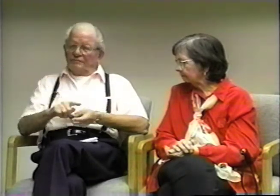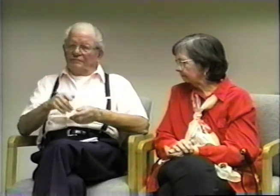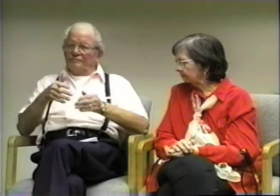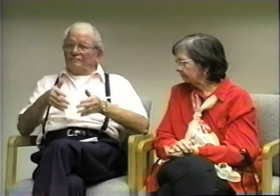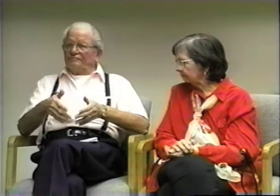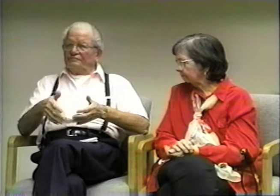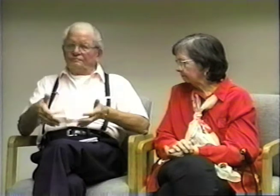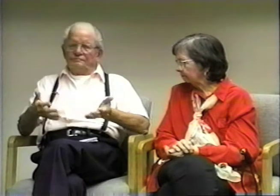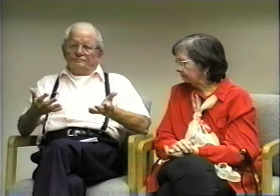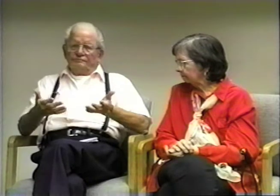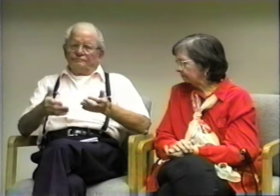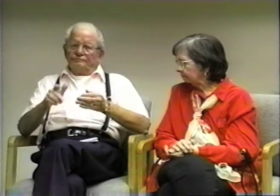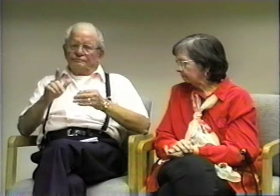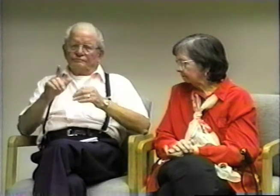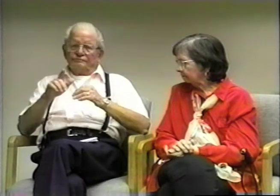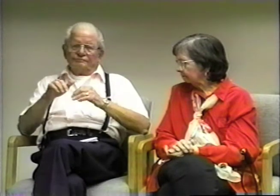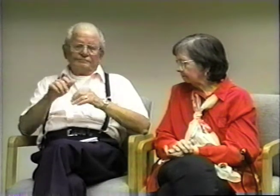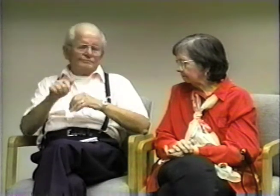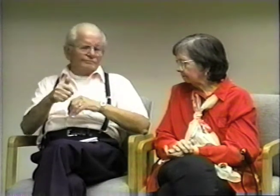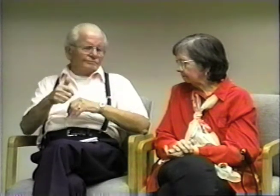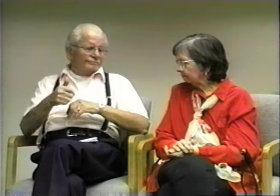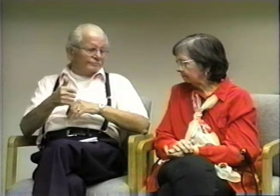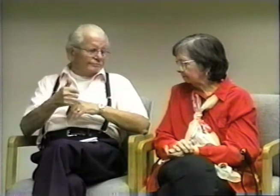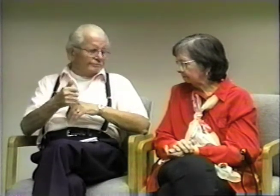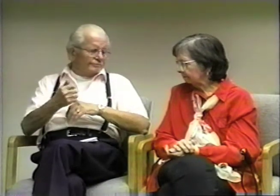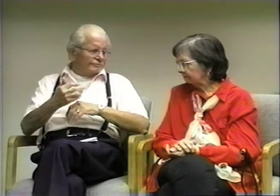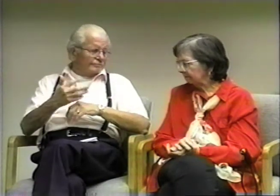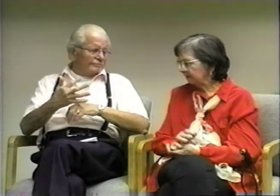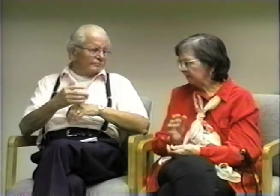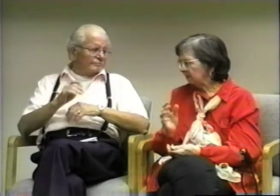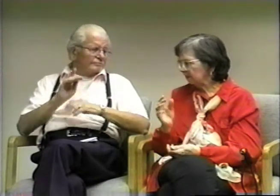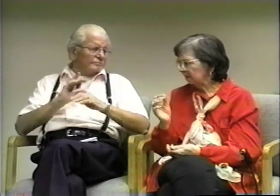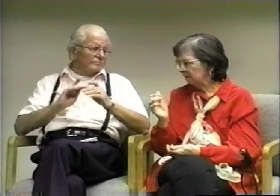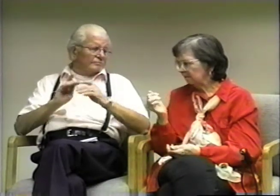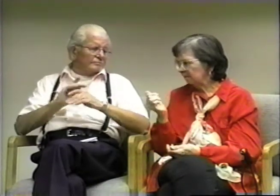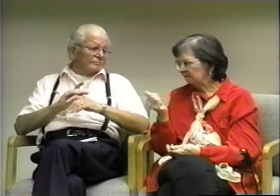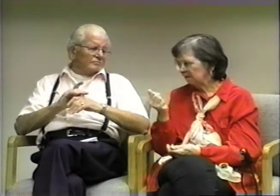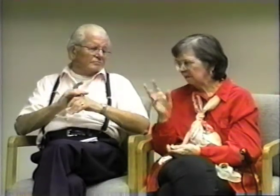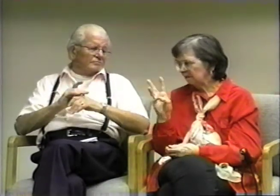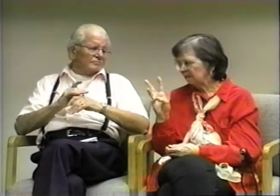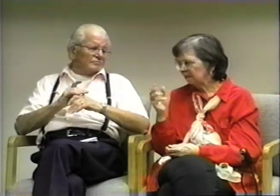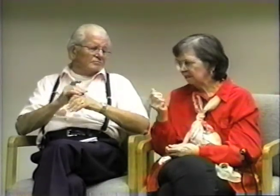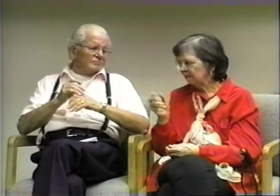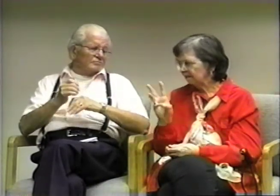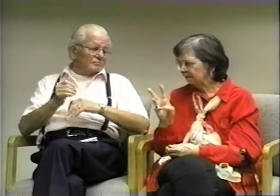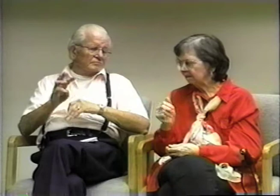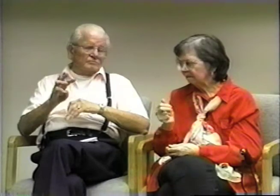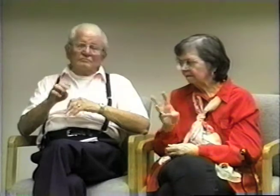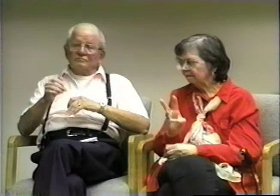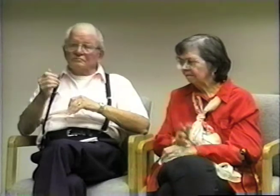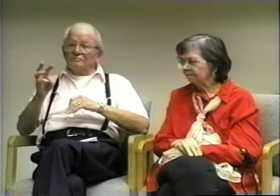But lately, the size of our membership has really diminished. Now, I think we only have ten or fifteen members left?